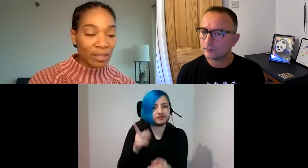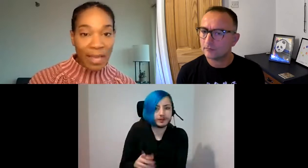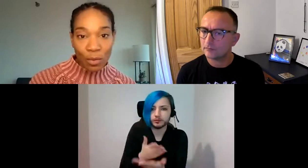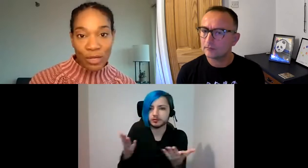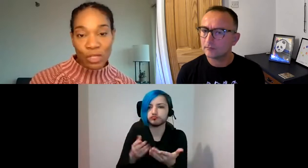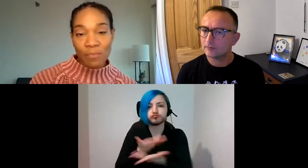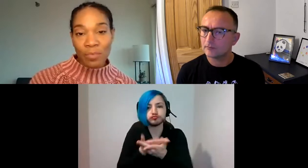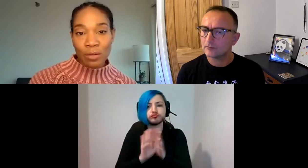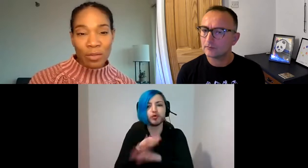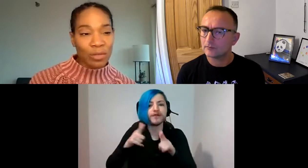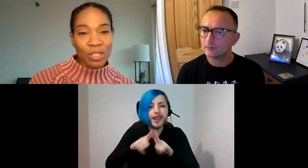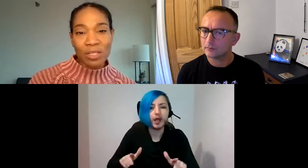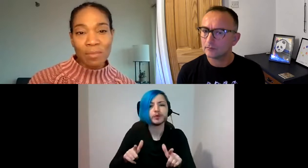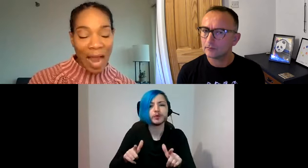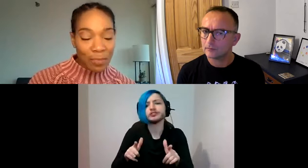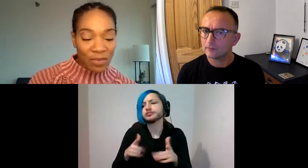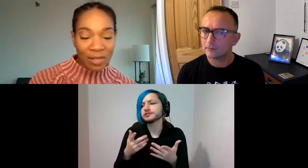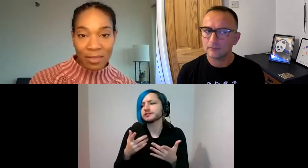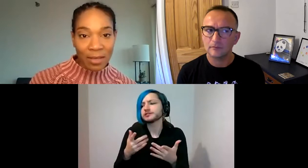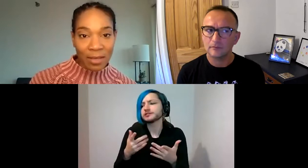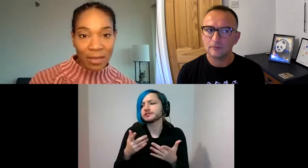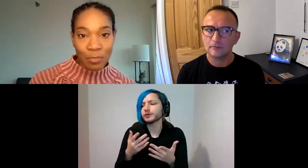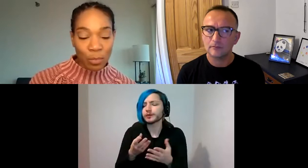think a label against using sexuality or gender